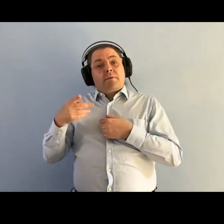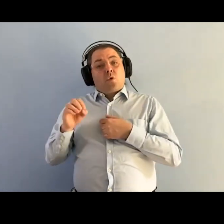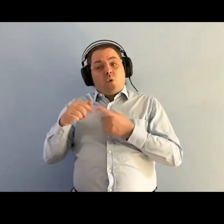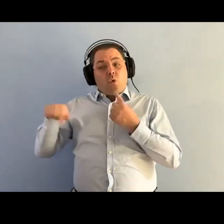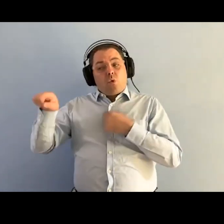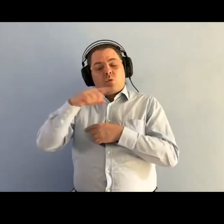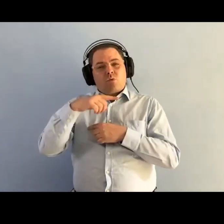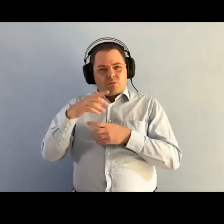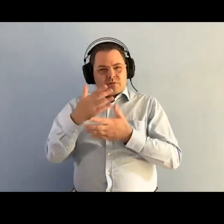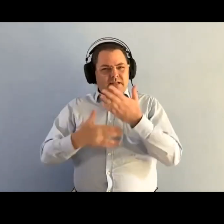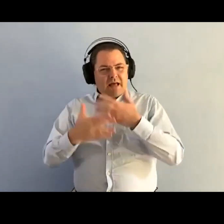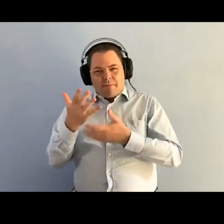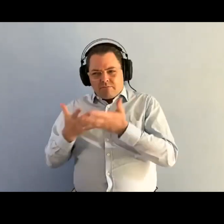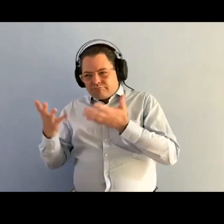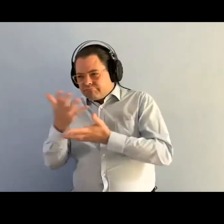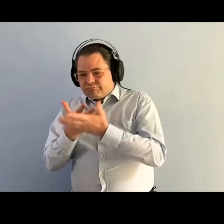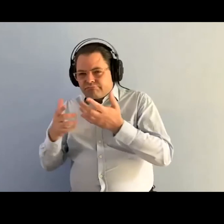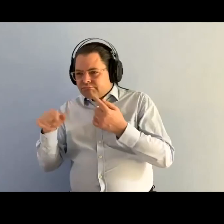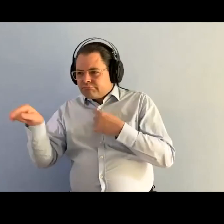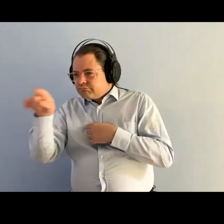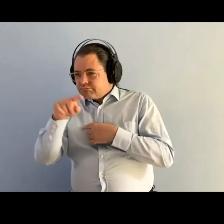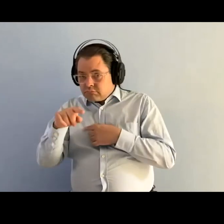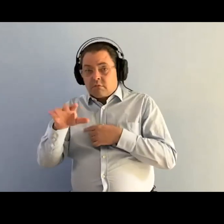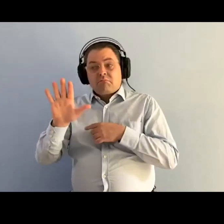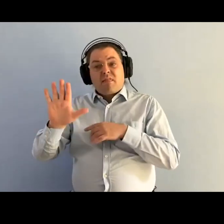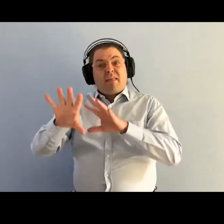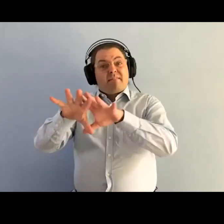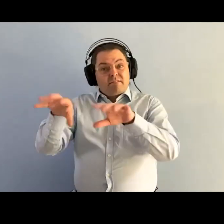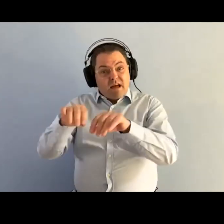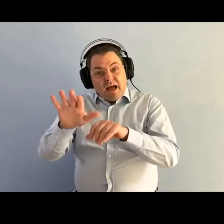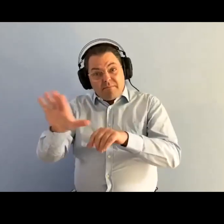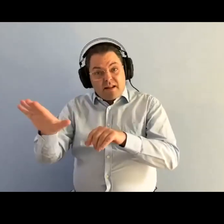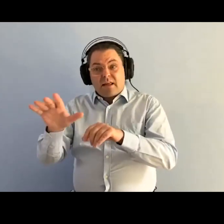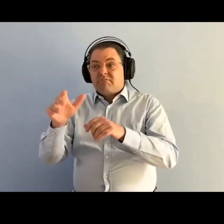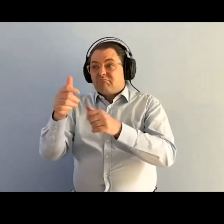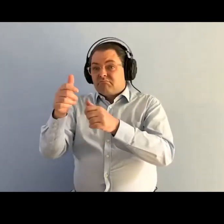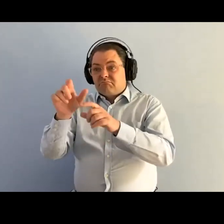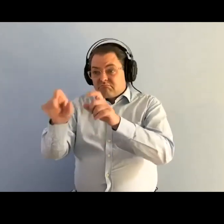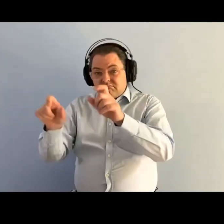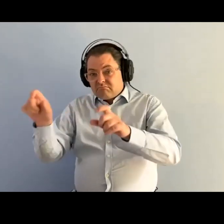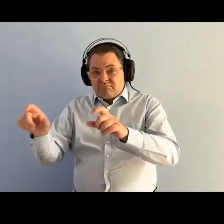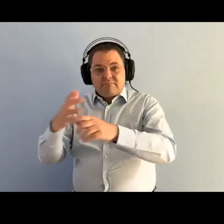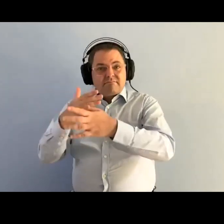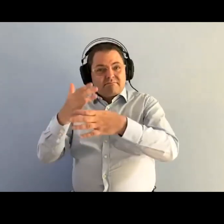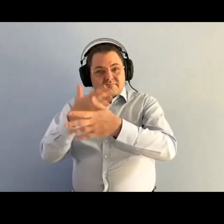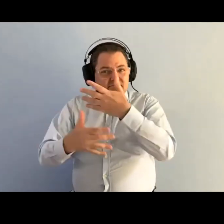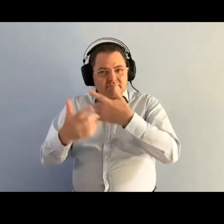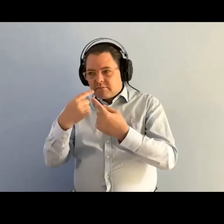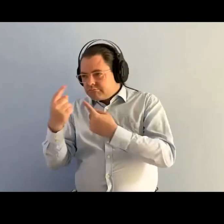. And when we speak about organizations with people with